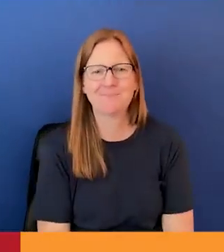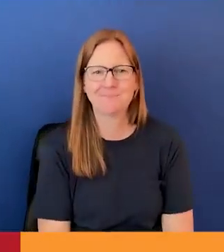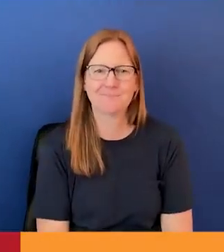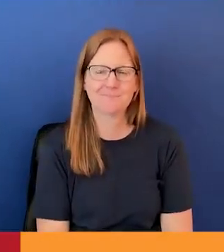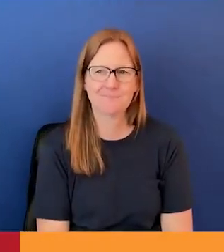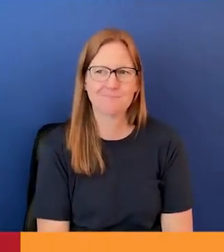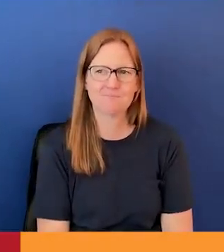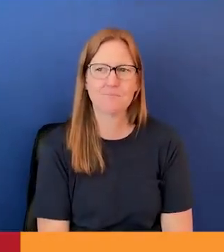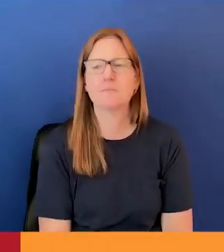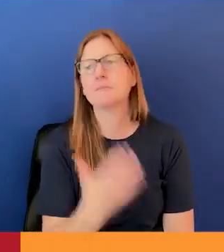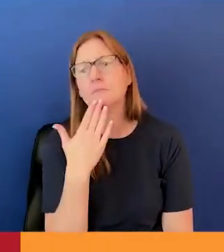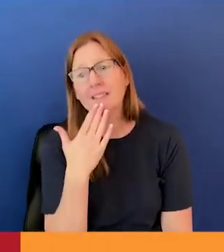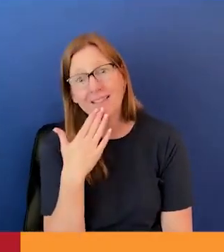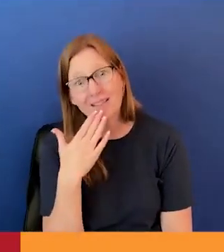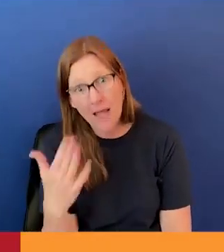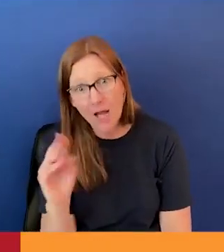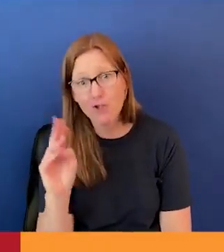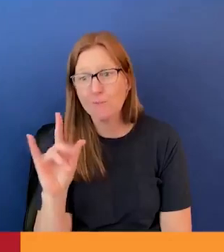[Kelly Cronin]: Thank you, Mary. That was great